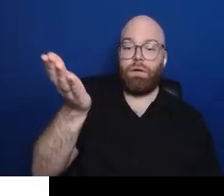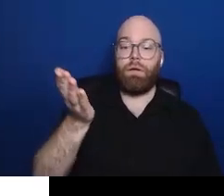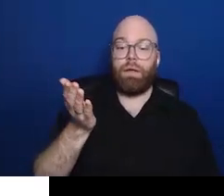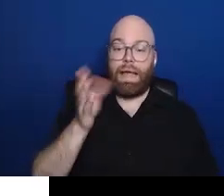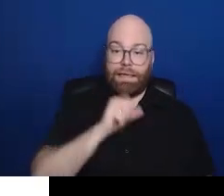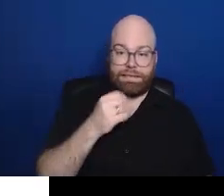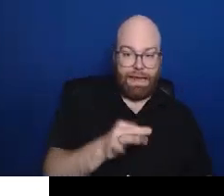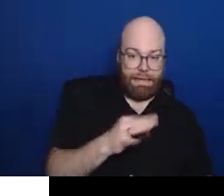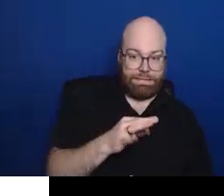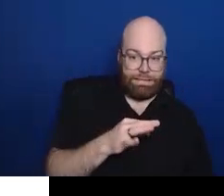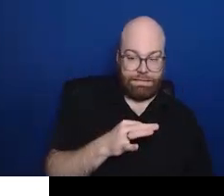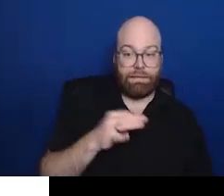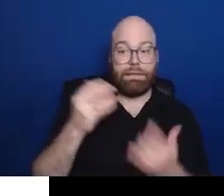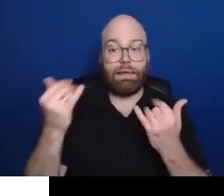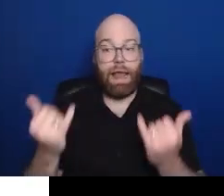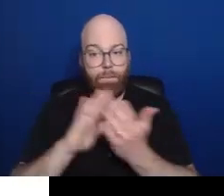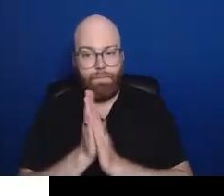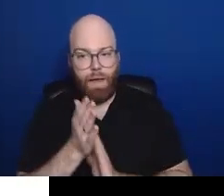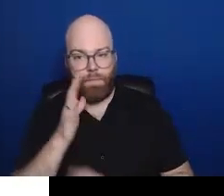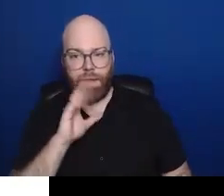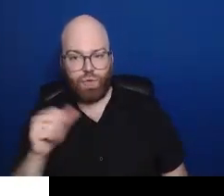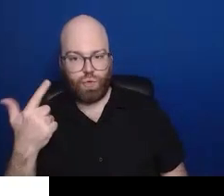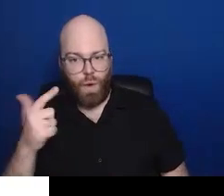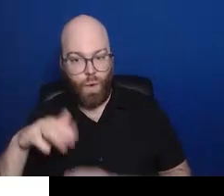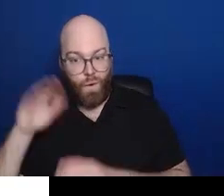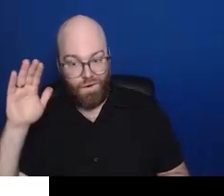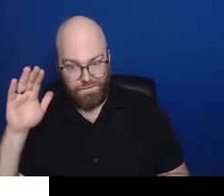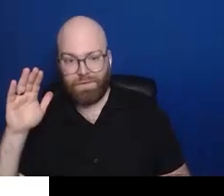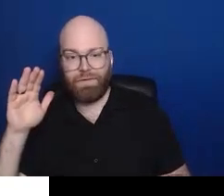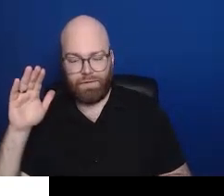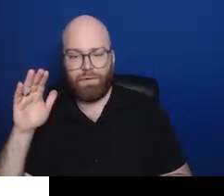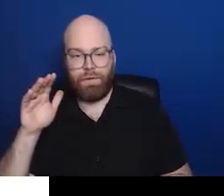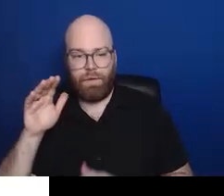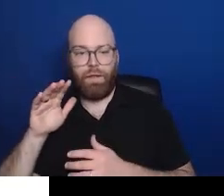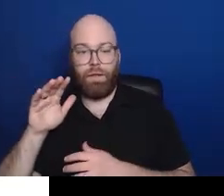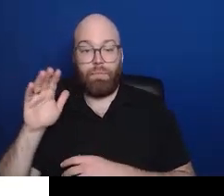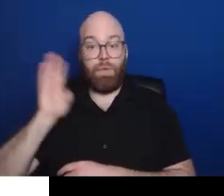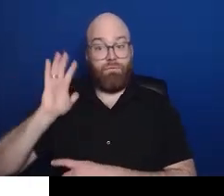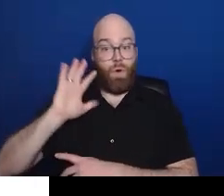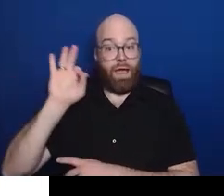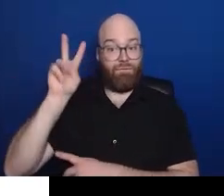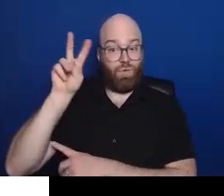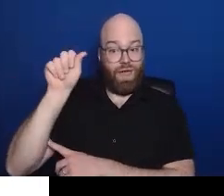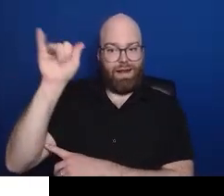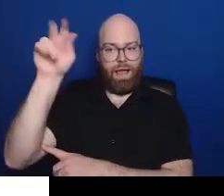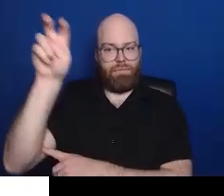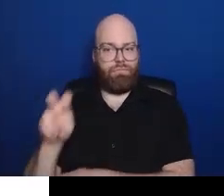unless their legal, permanent resident parent becomes a citizen, then they would jump to F1.